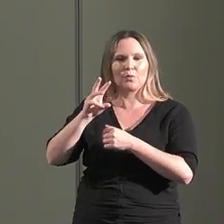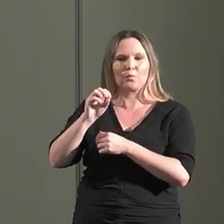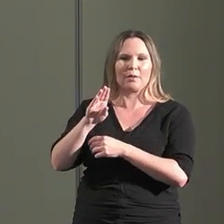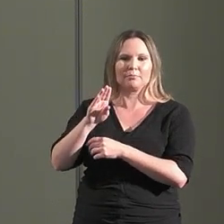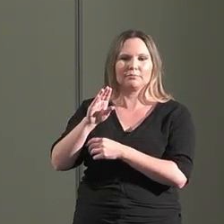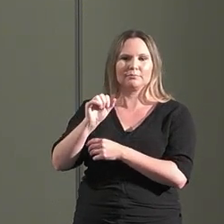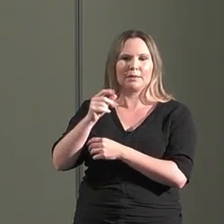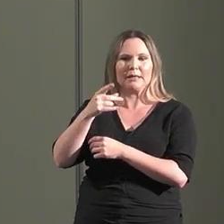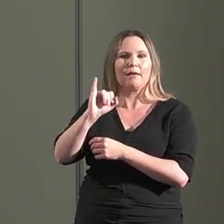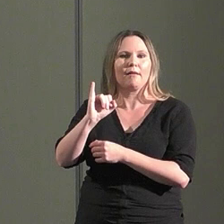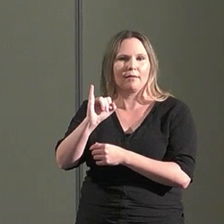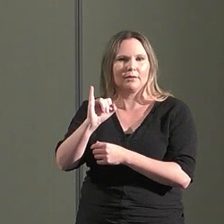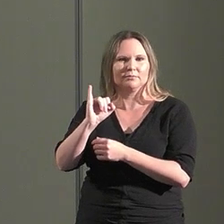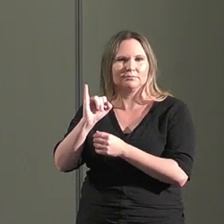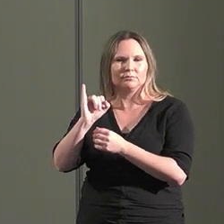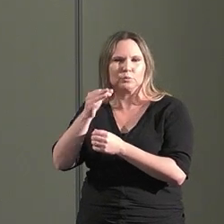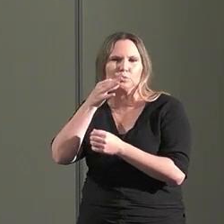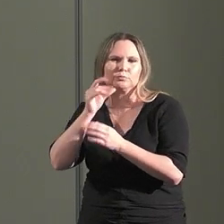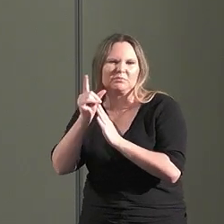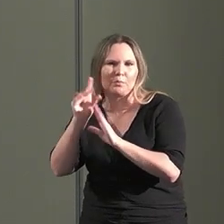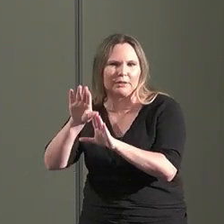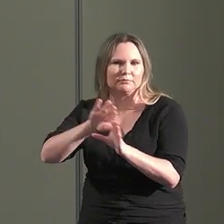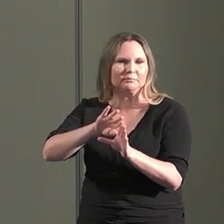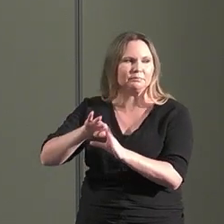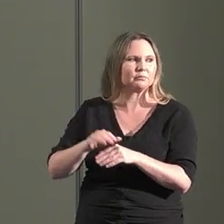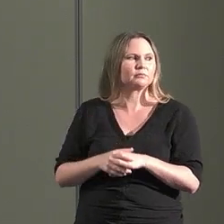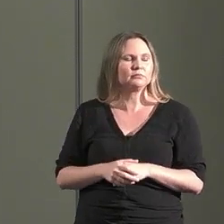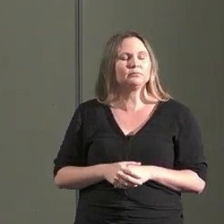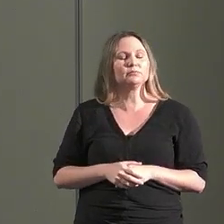In a moment.